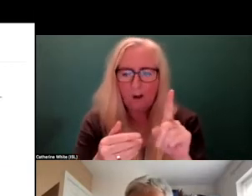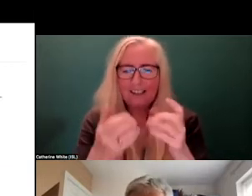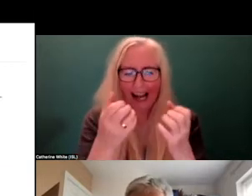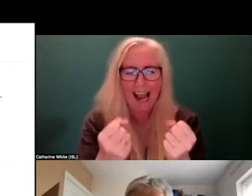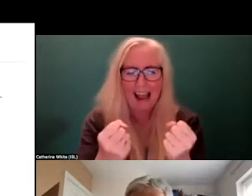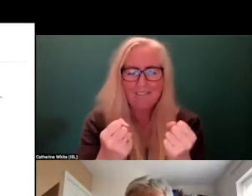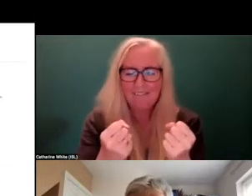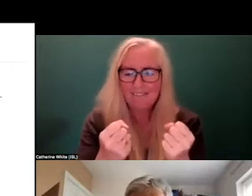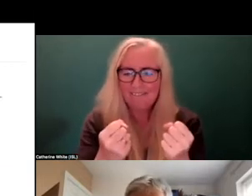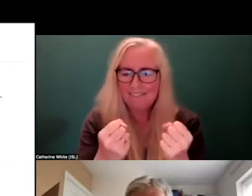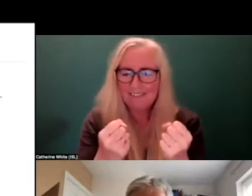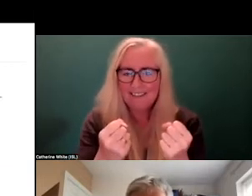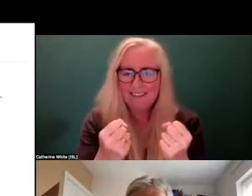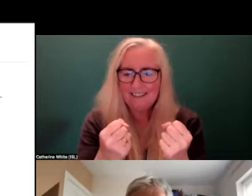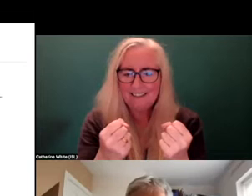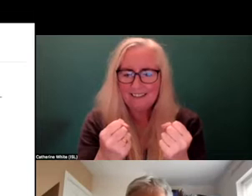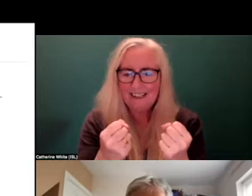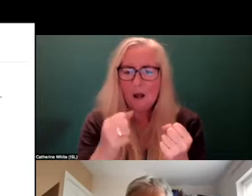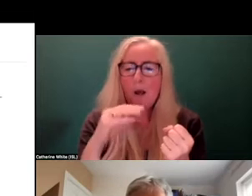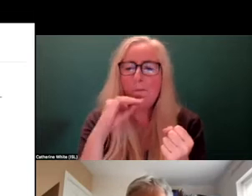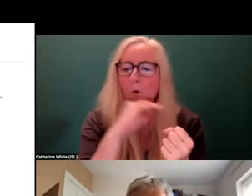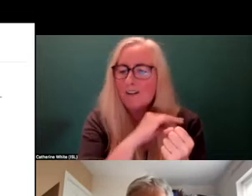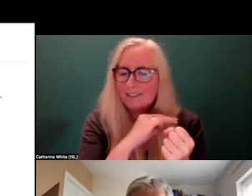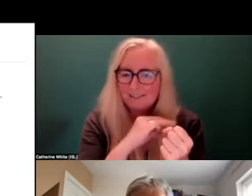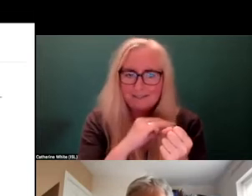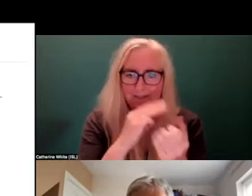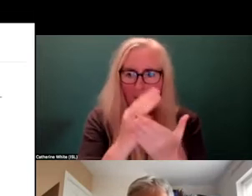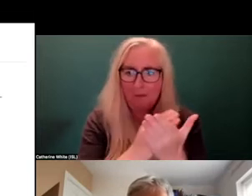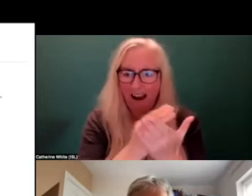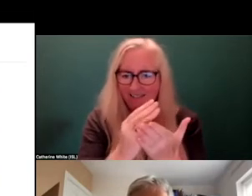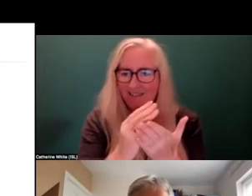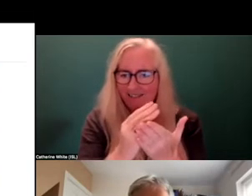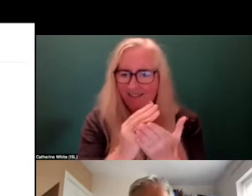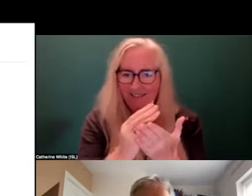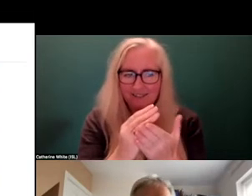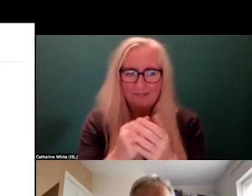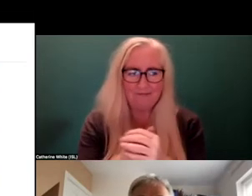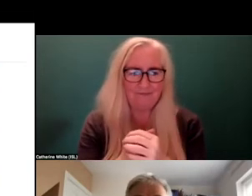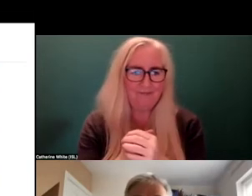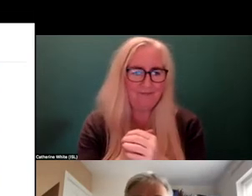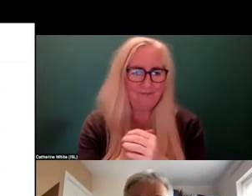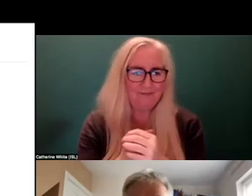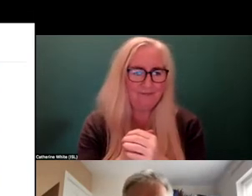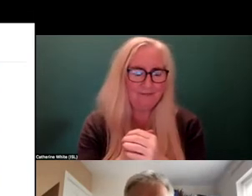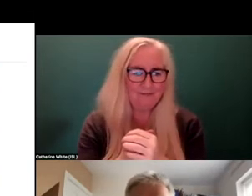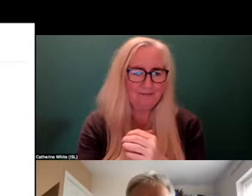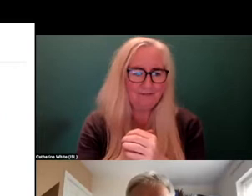But they're, I think they're going to be a very important new approach as well.